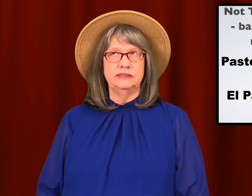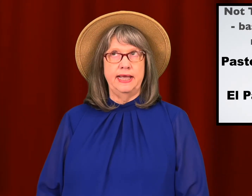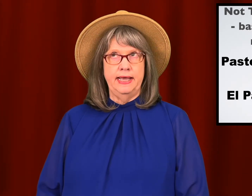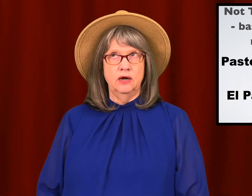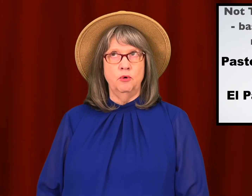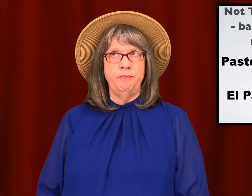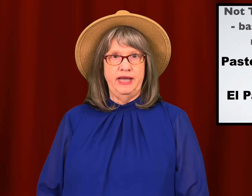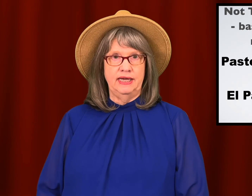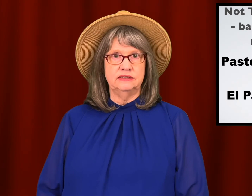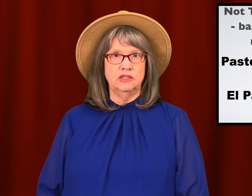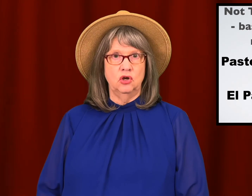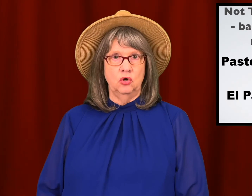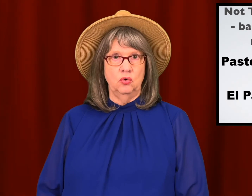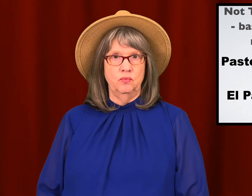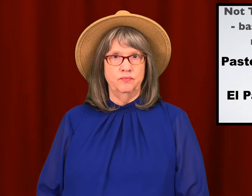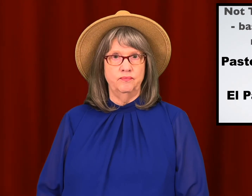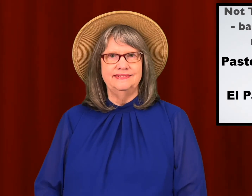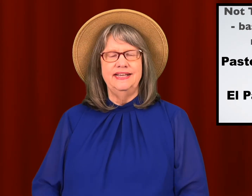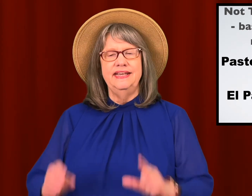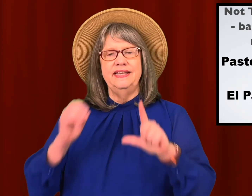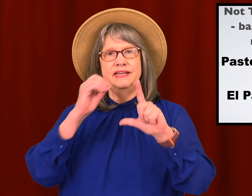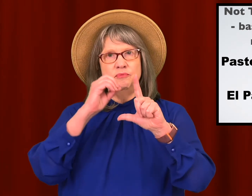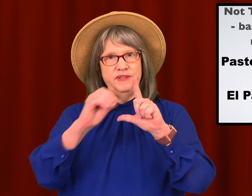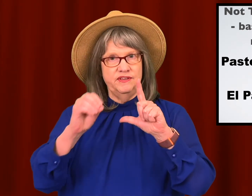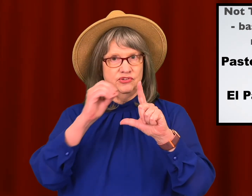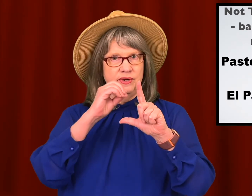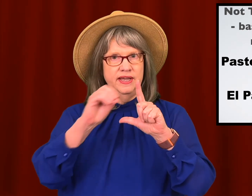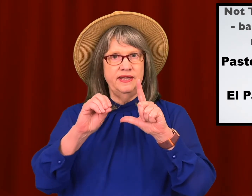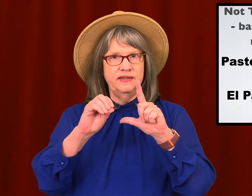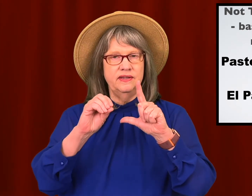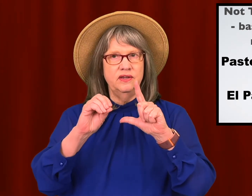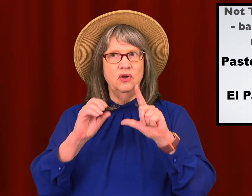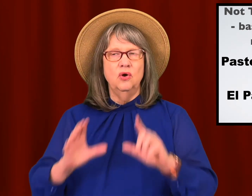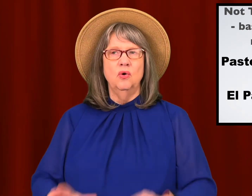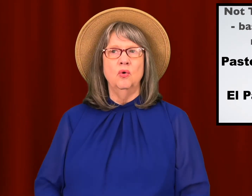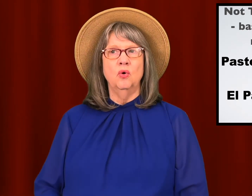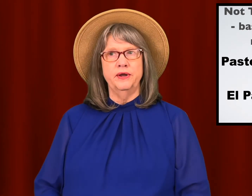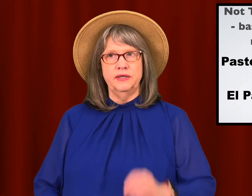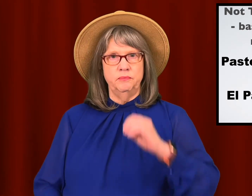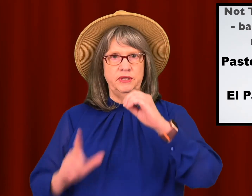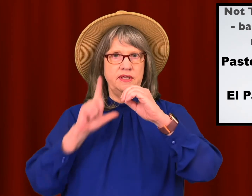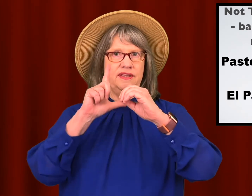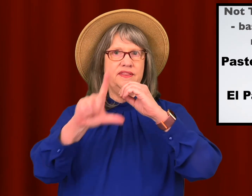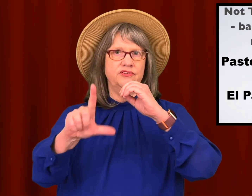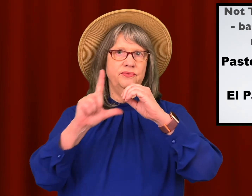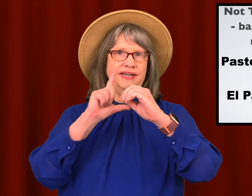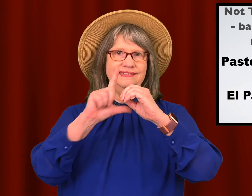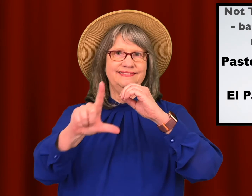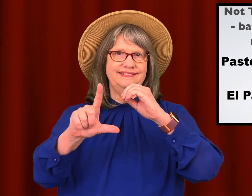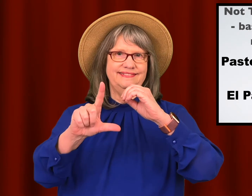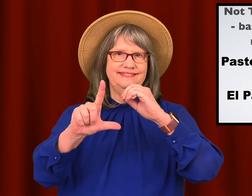as "L pass O". It can be this way or it can be this way.